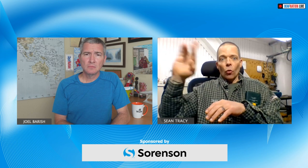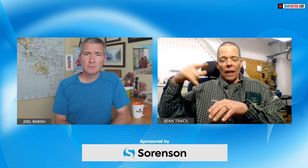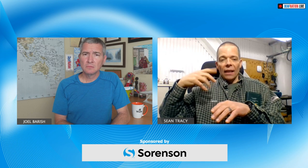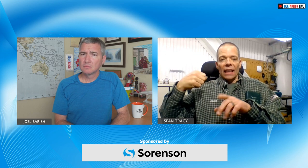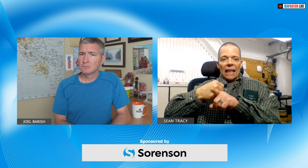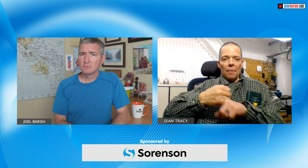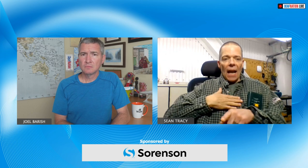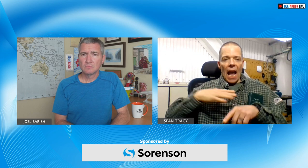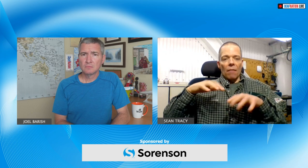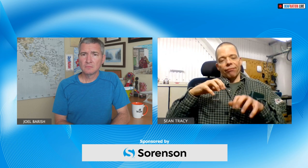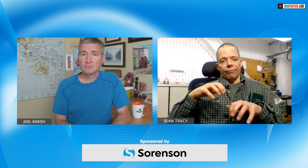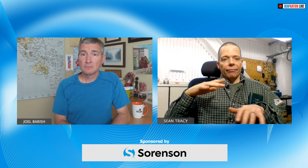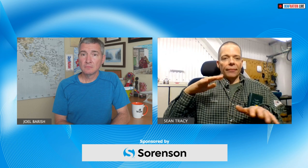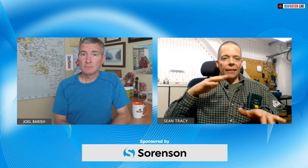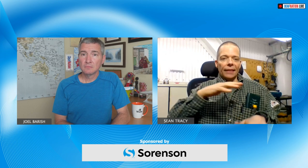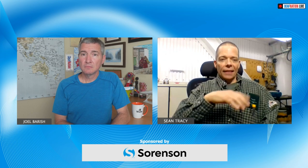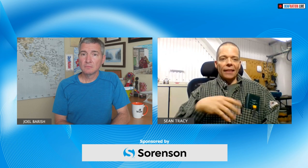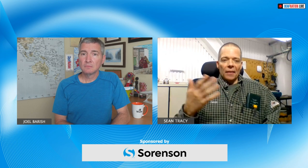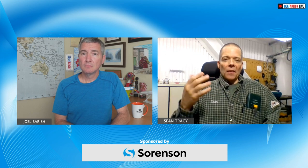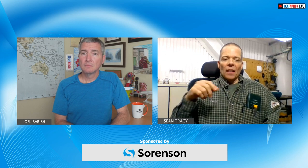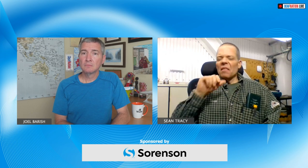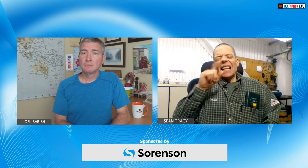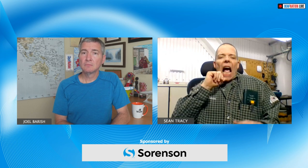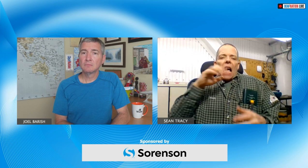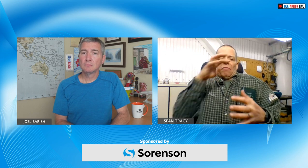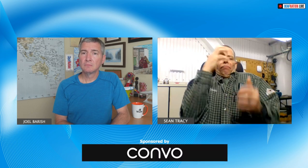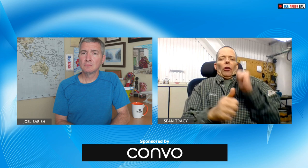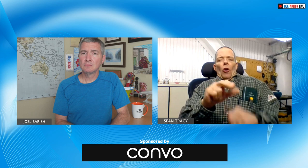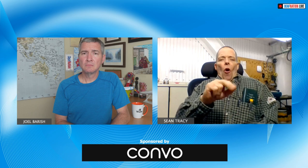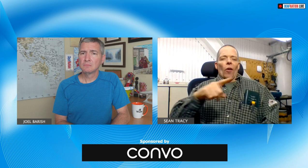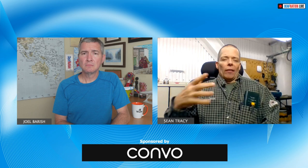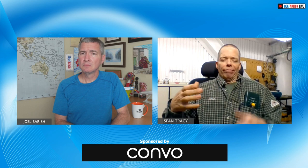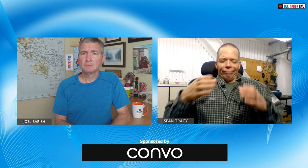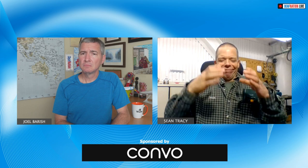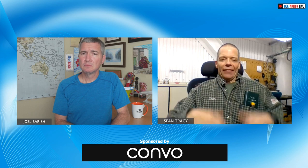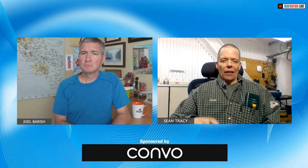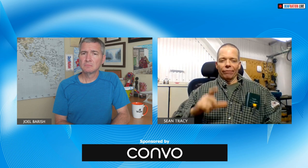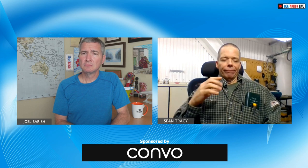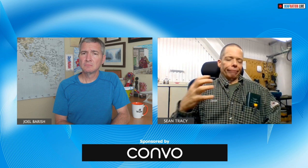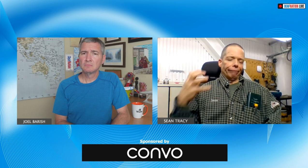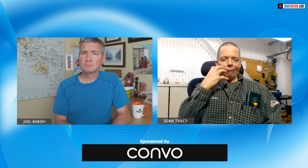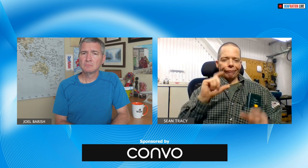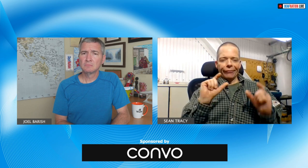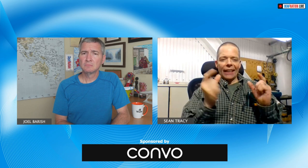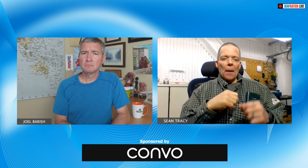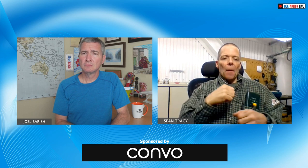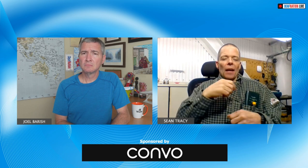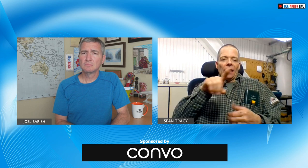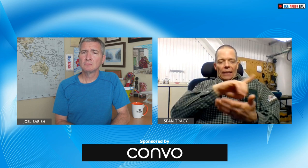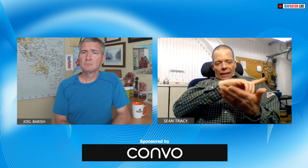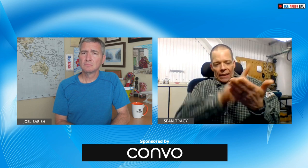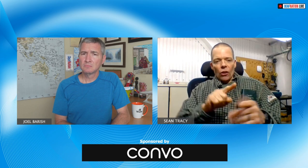Sometimes the ice will miss the other rigs and will hit mine. The ice does no damage to the rig because it's designed